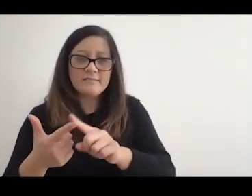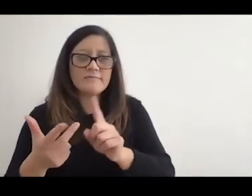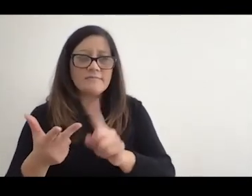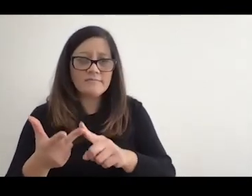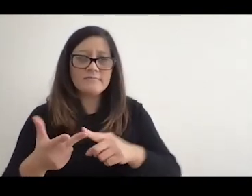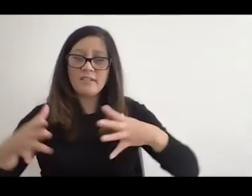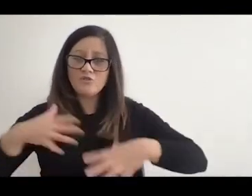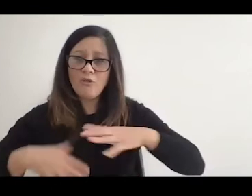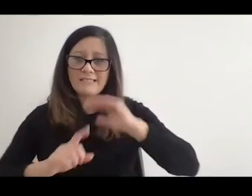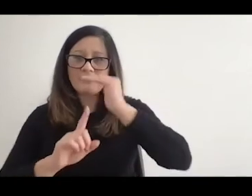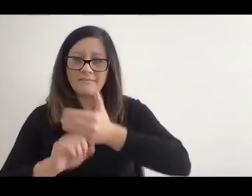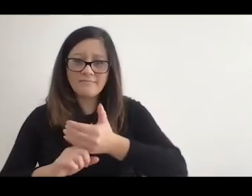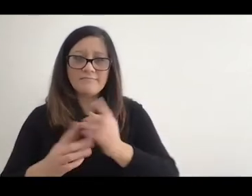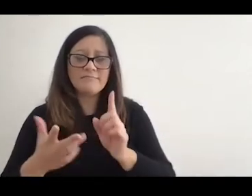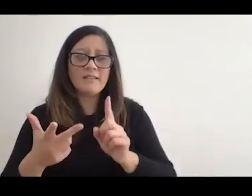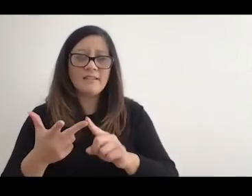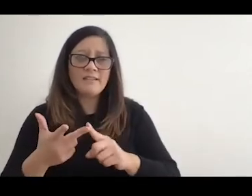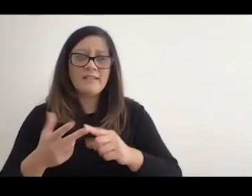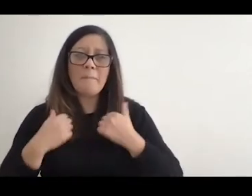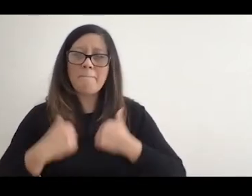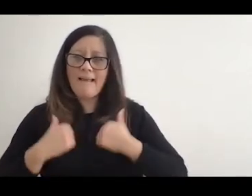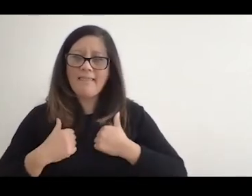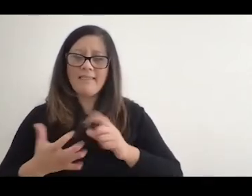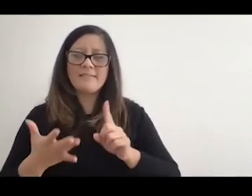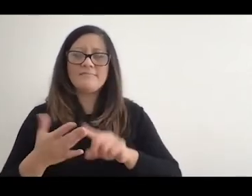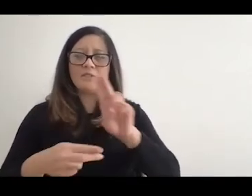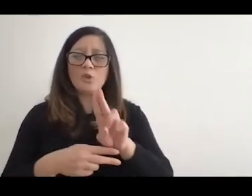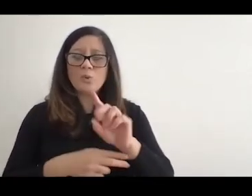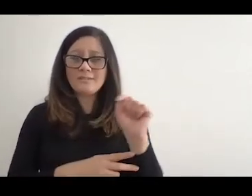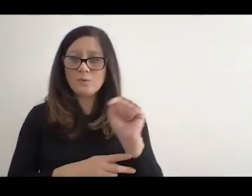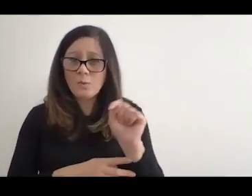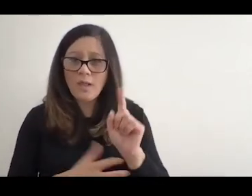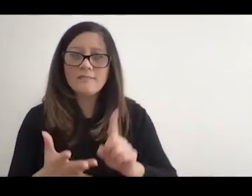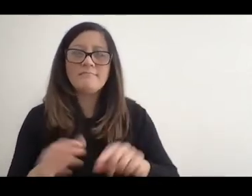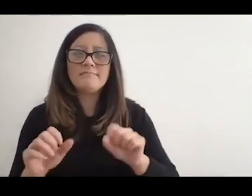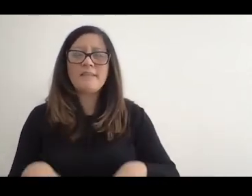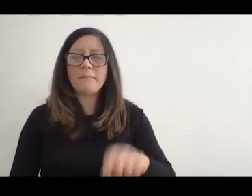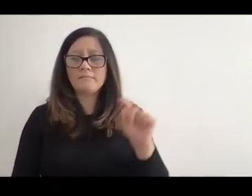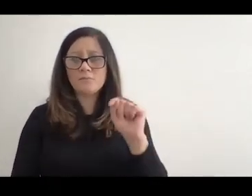using the toilet, and being continent.